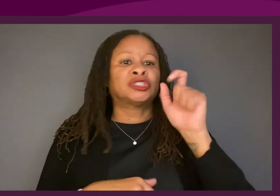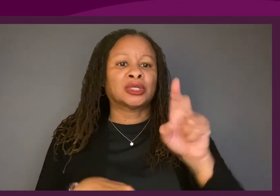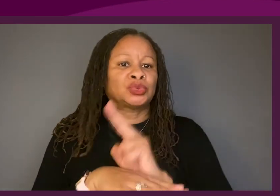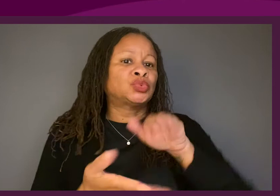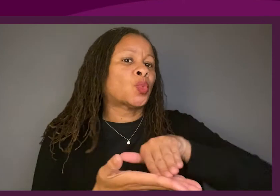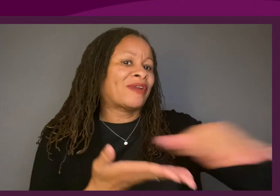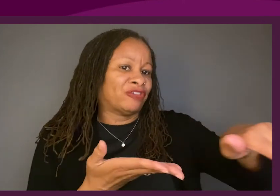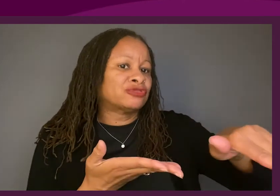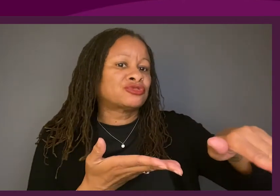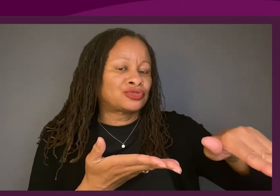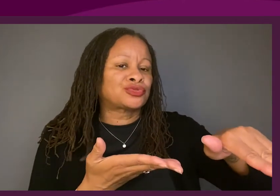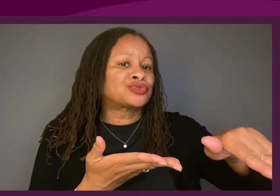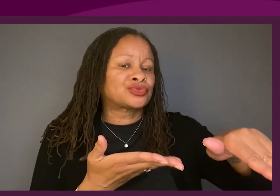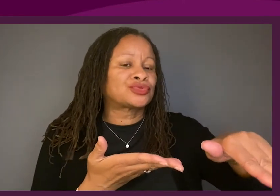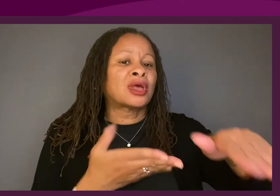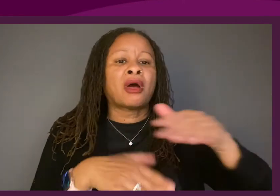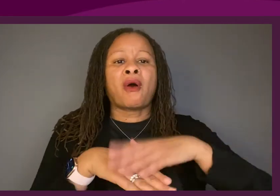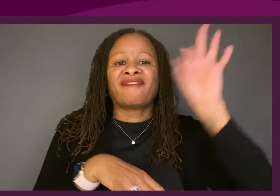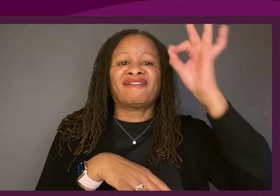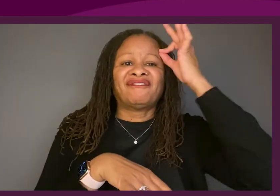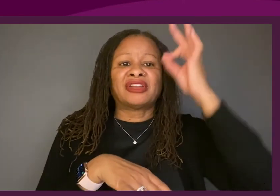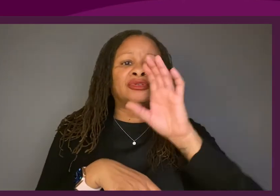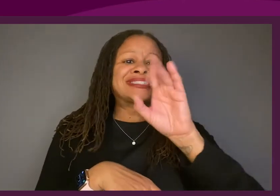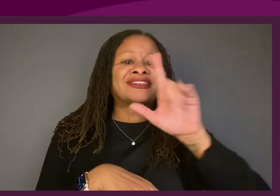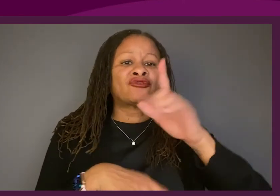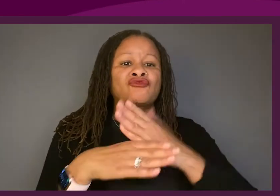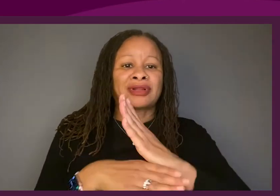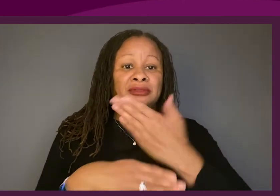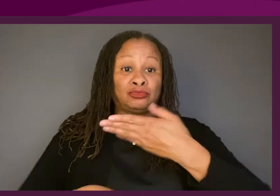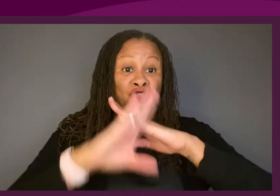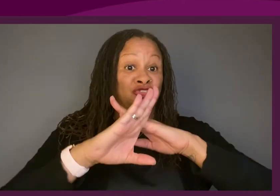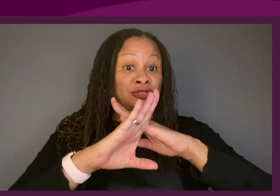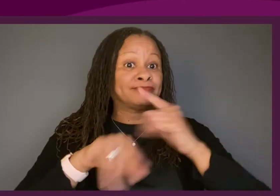in disasters, in public health emergencies, and declared disasters.